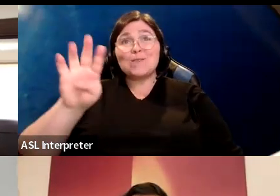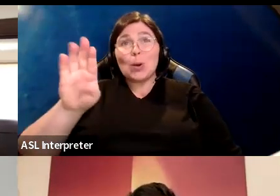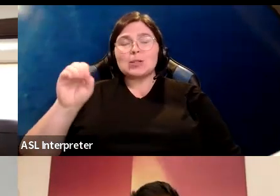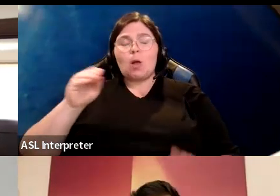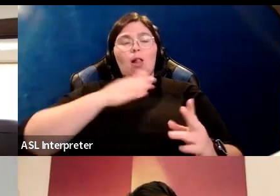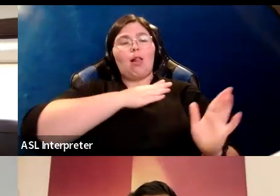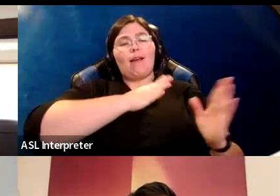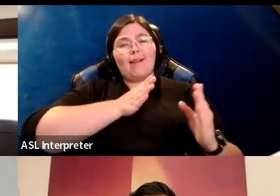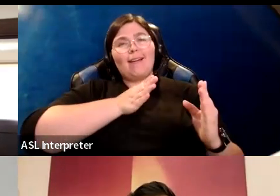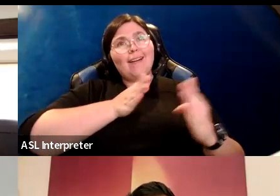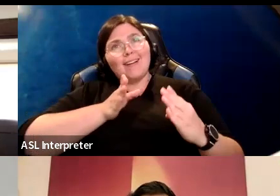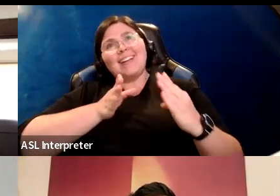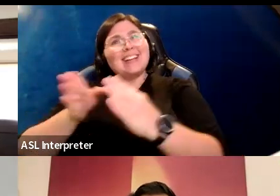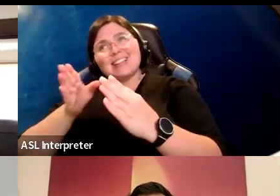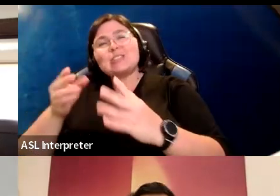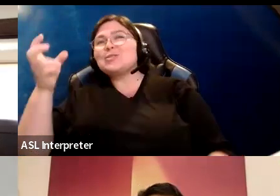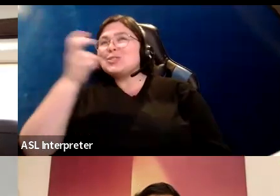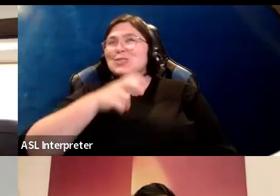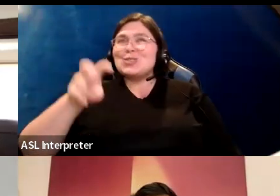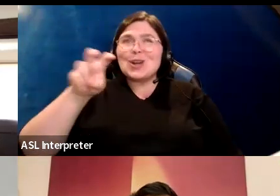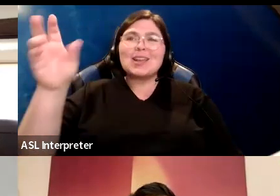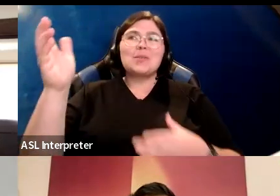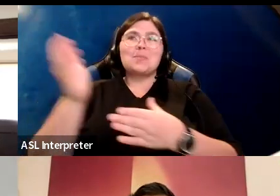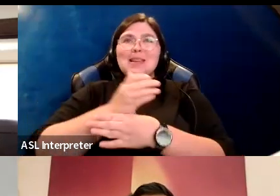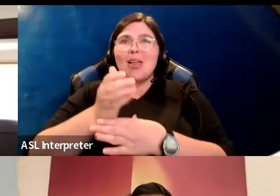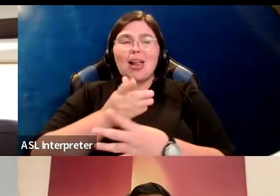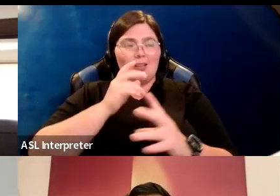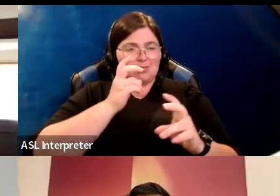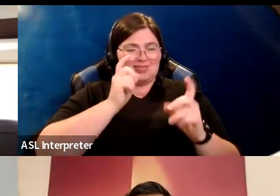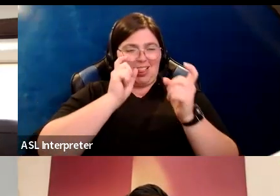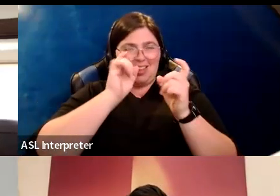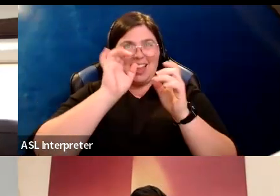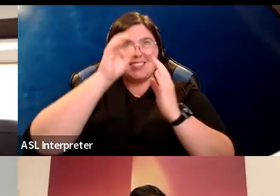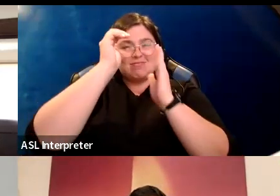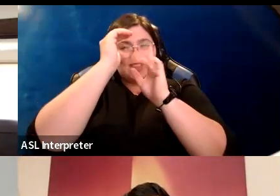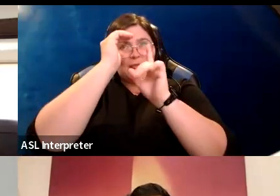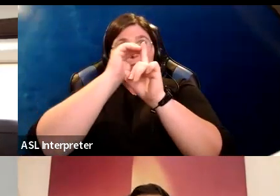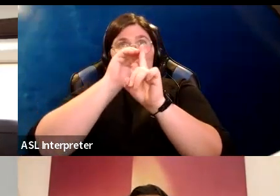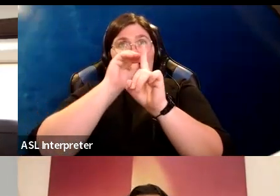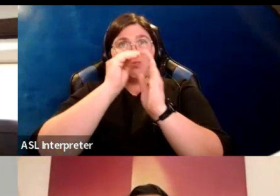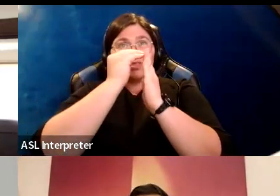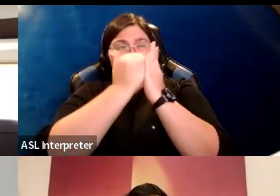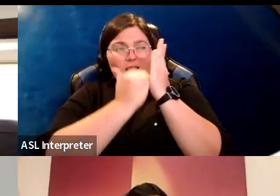So it has been a journey going in between and tweaking the prompt until we were